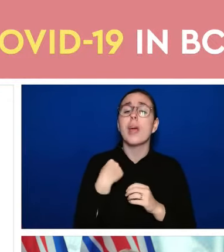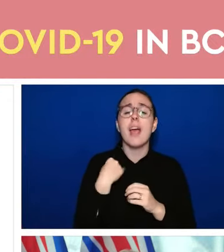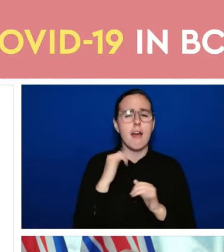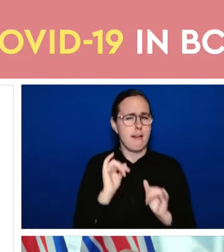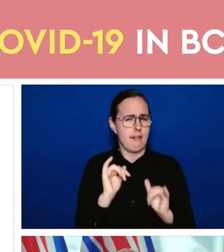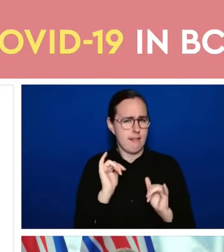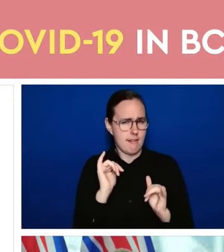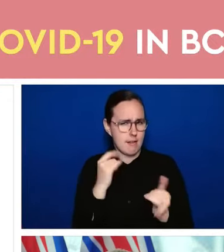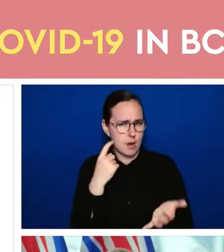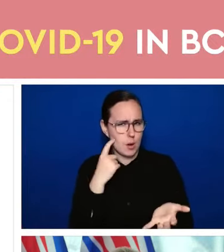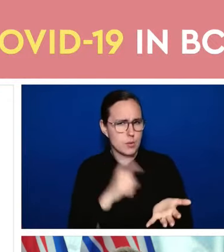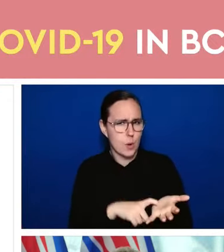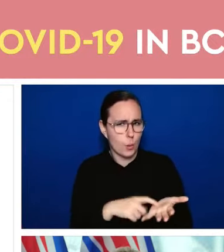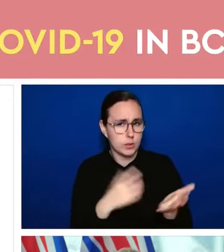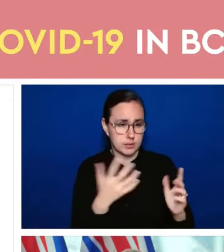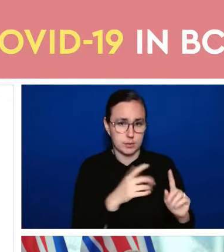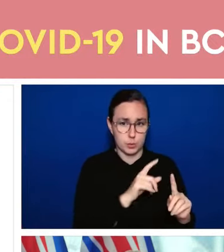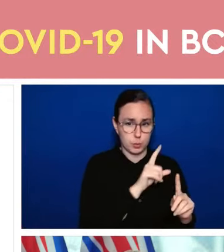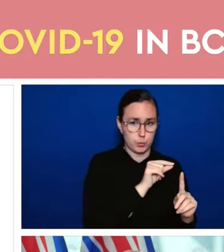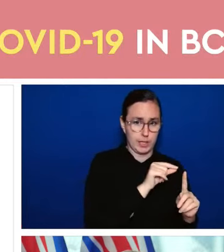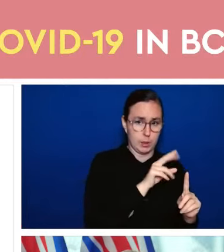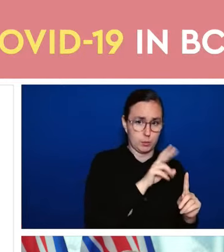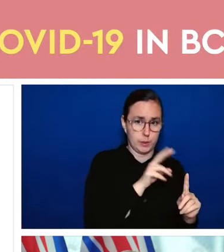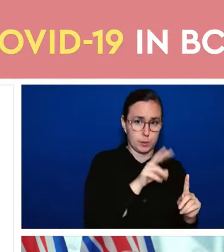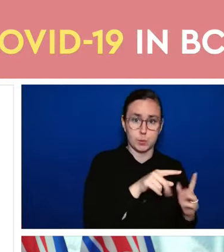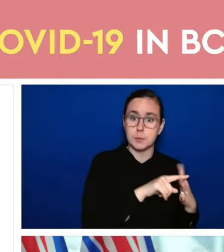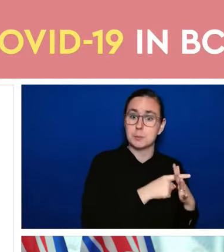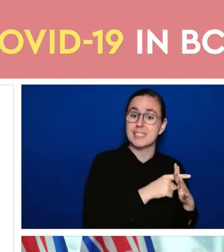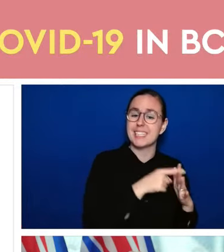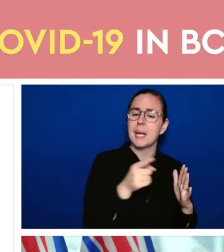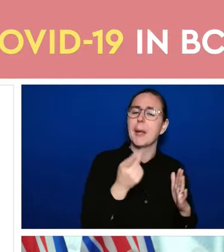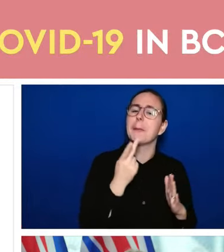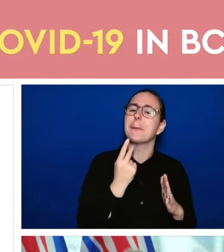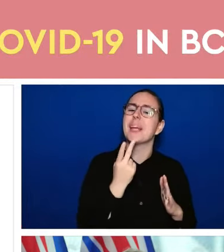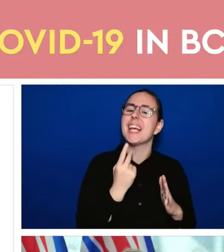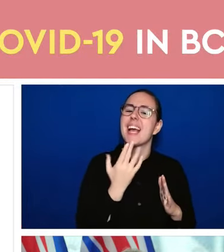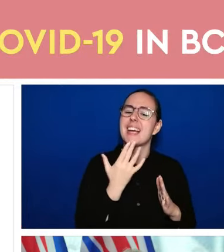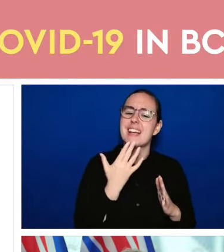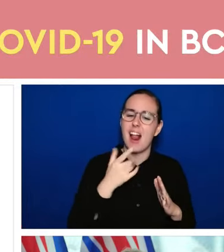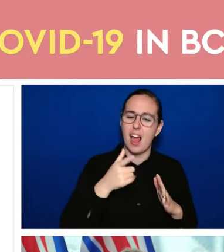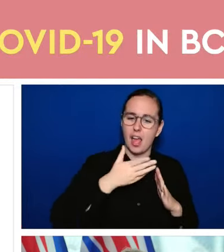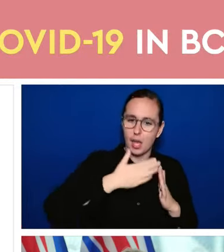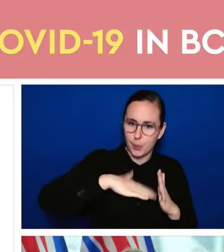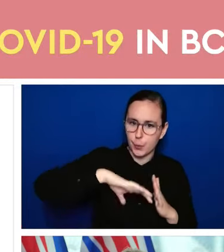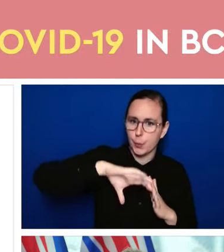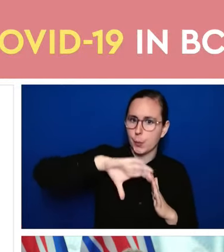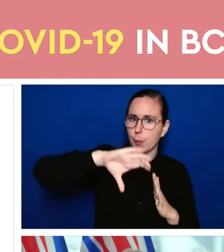a- twenty twenty two in the pink on the same. And this charge. Is